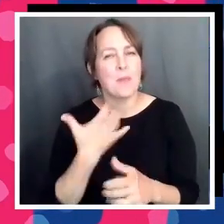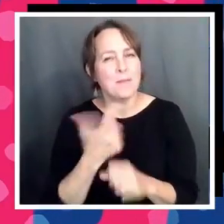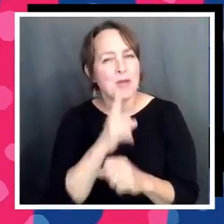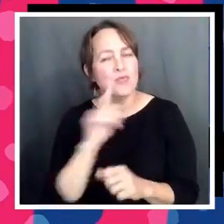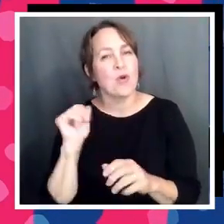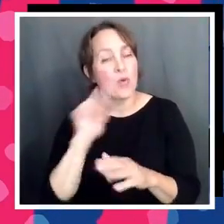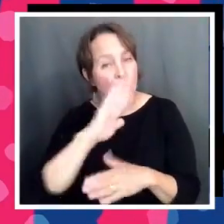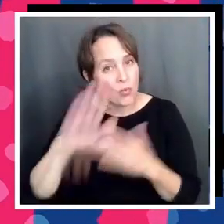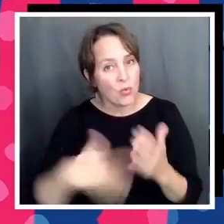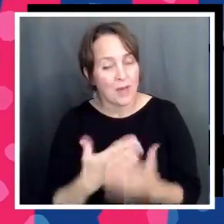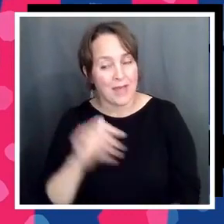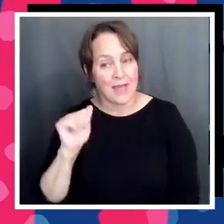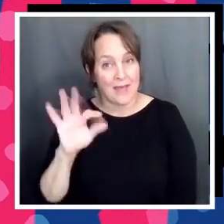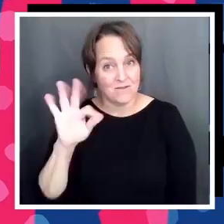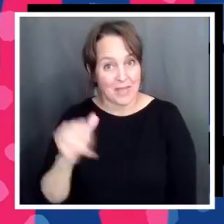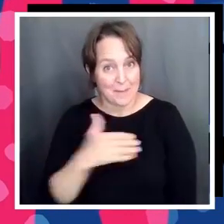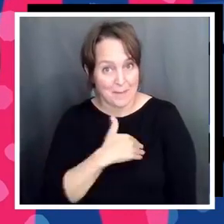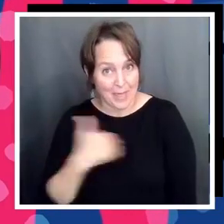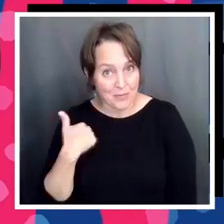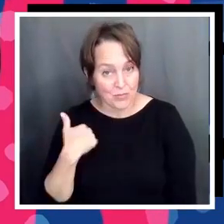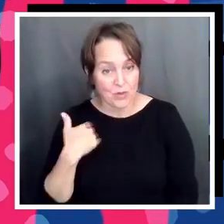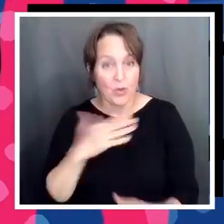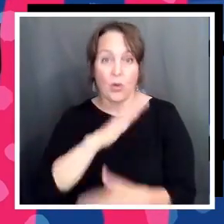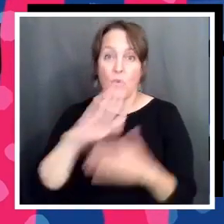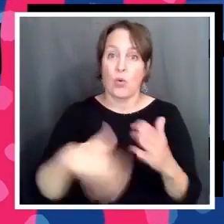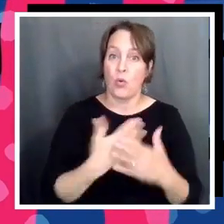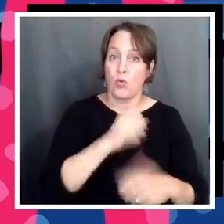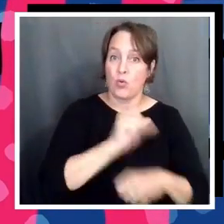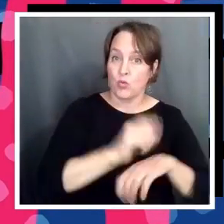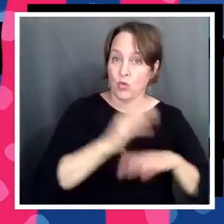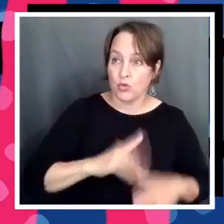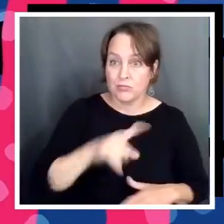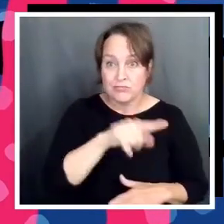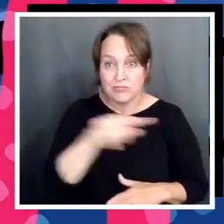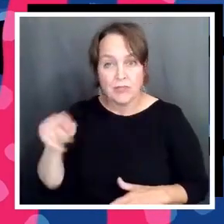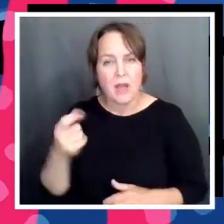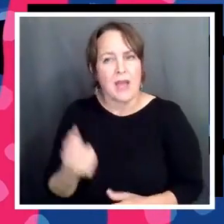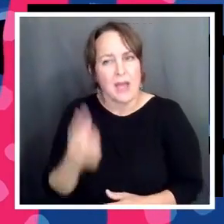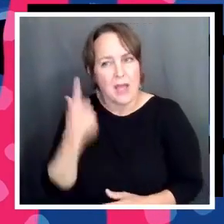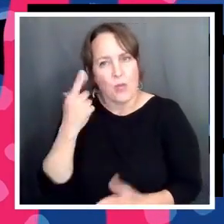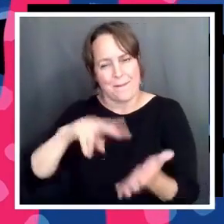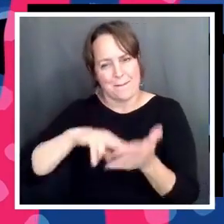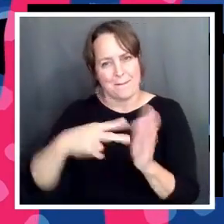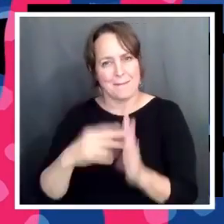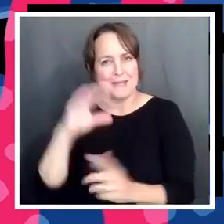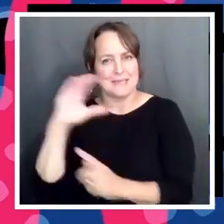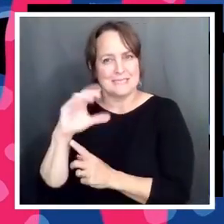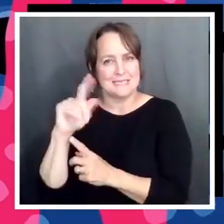I THINK THE TWO OF YOU ARE VERY REPRESENTATIVE OF THAT.